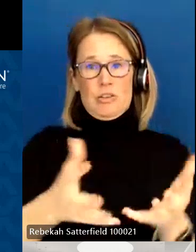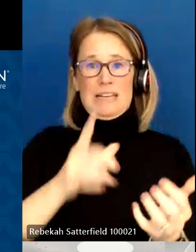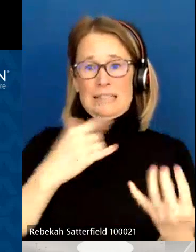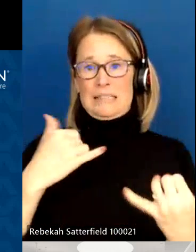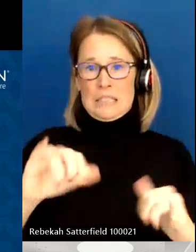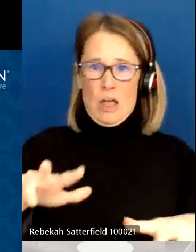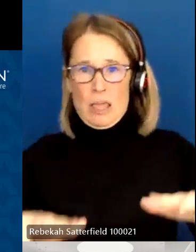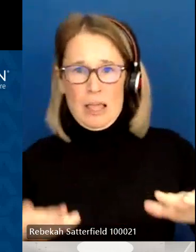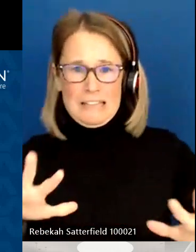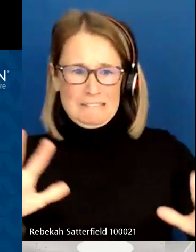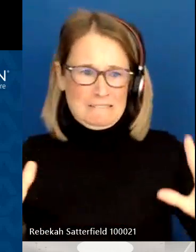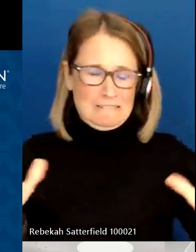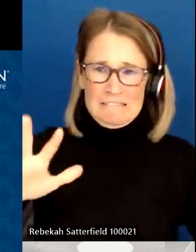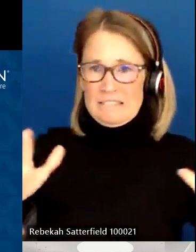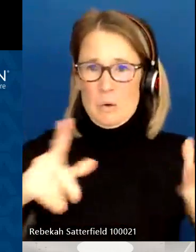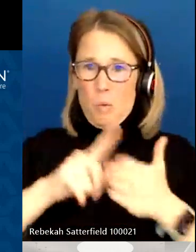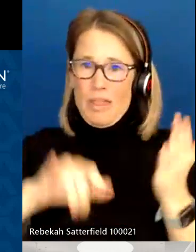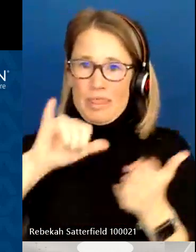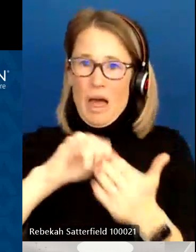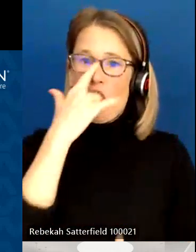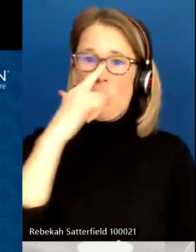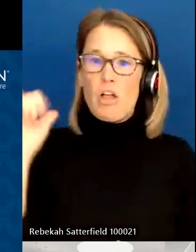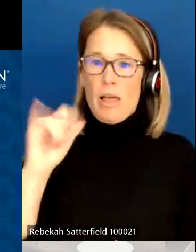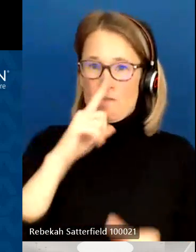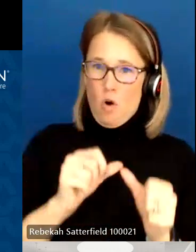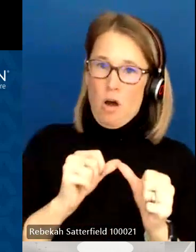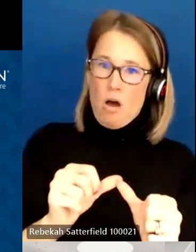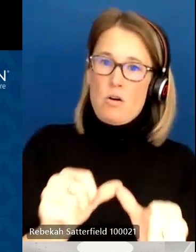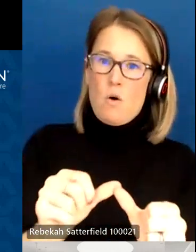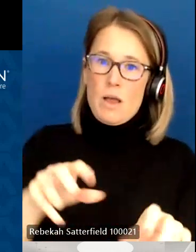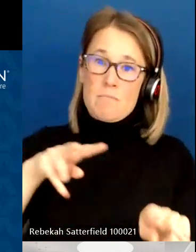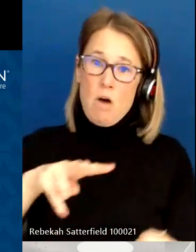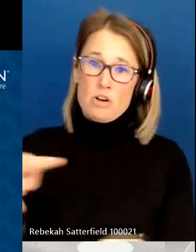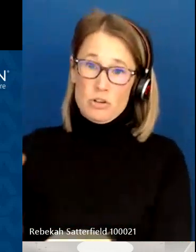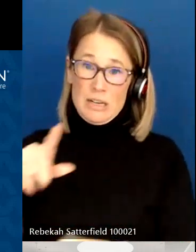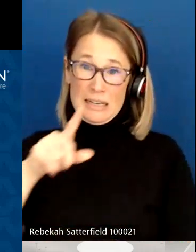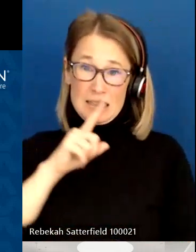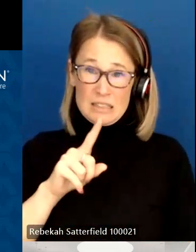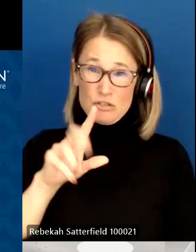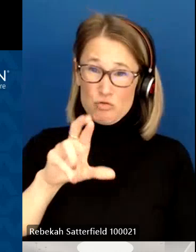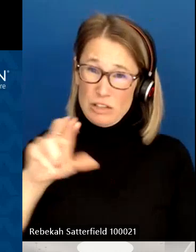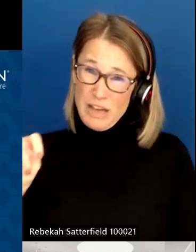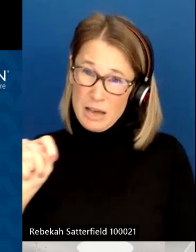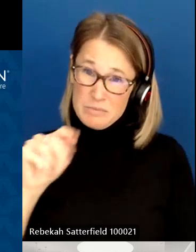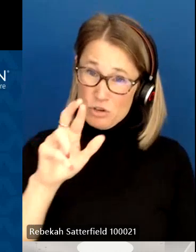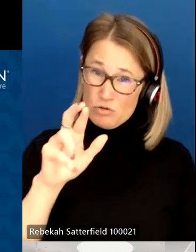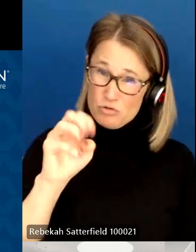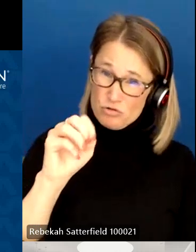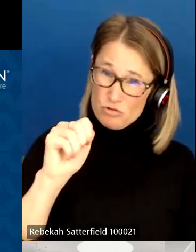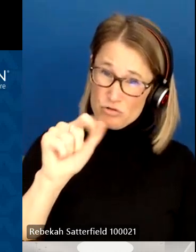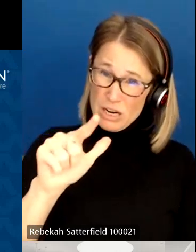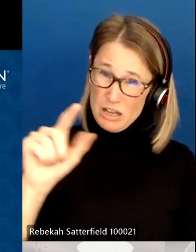it look like for ongoing monitoring is it in real time is it it seems to me that where the